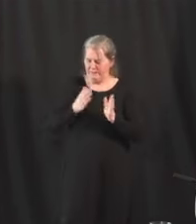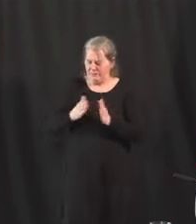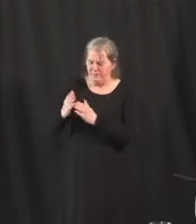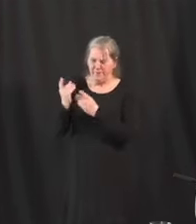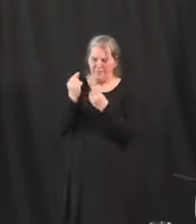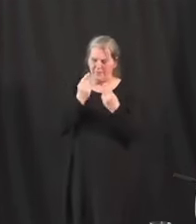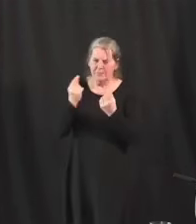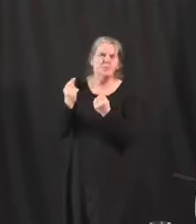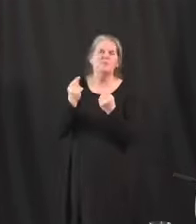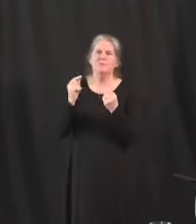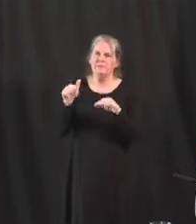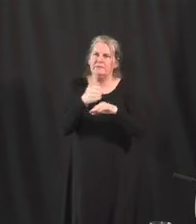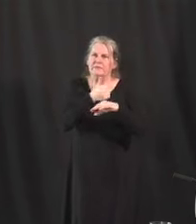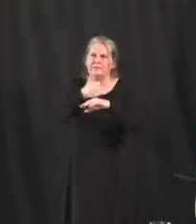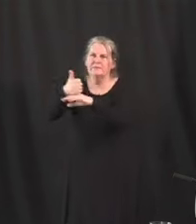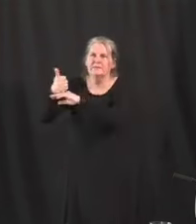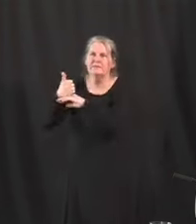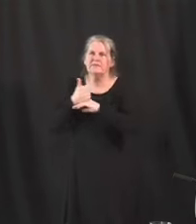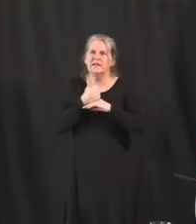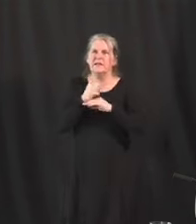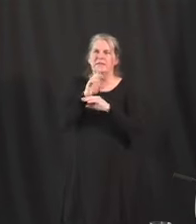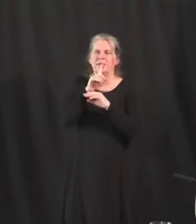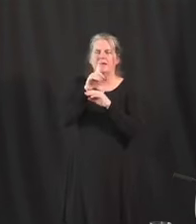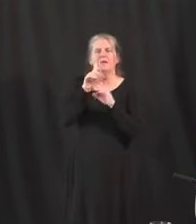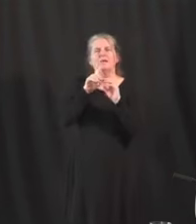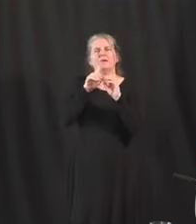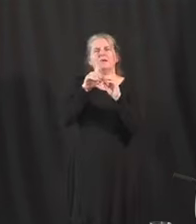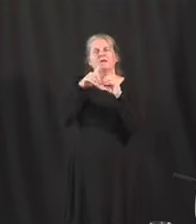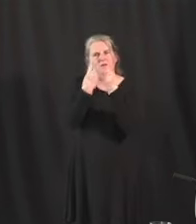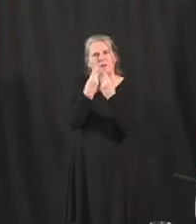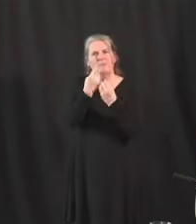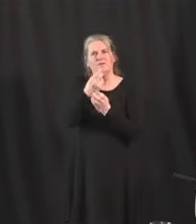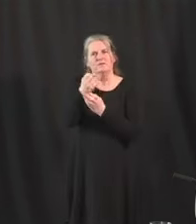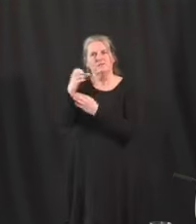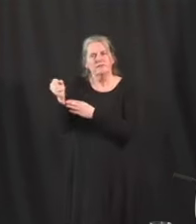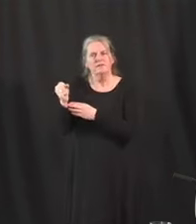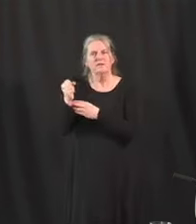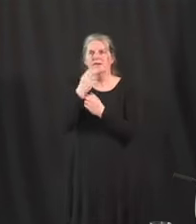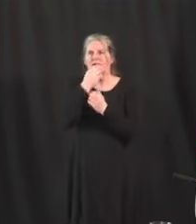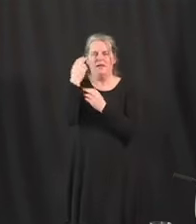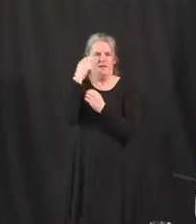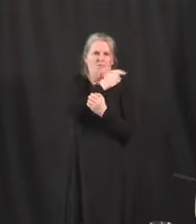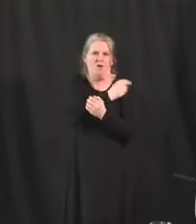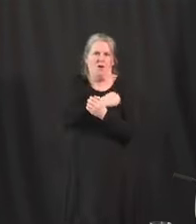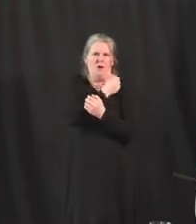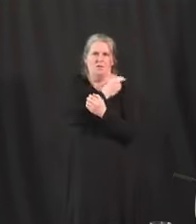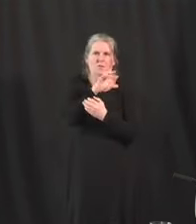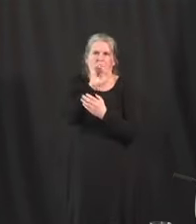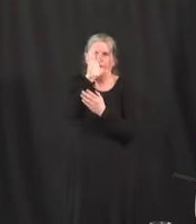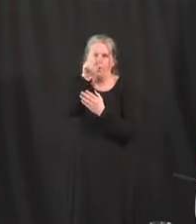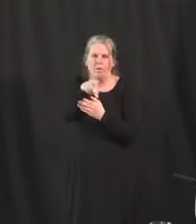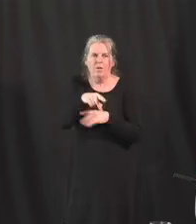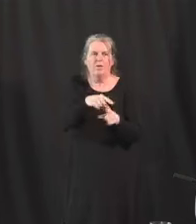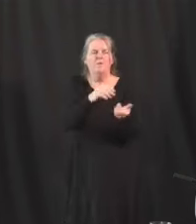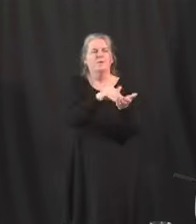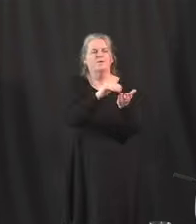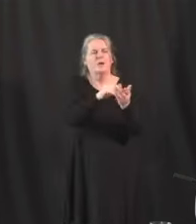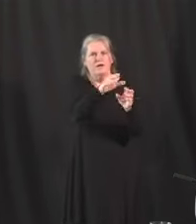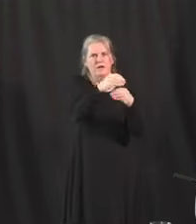DEPARTMENT OF HEALTH AND SOCIAL SERVICES, THE HOSPITAL CORPORATION AND DR. BRANDON'S OFFICES HAVE DONE, WE ARE MOVING